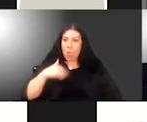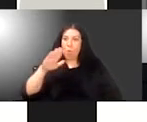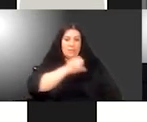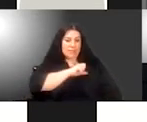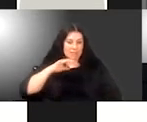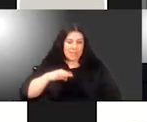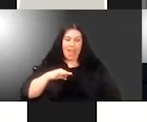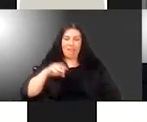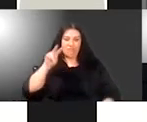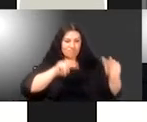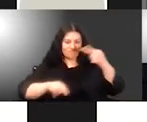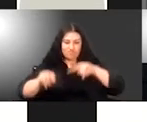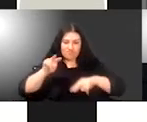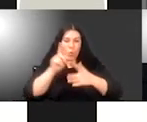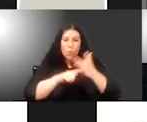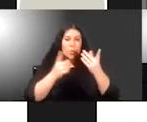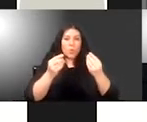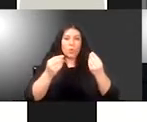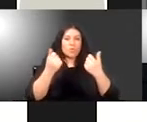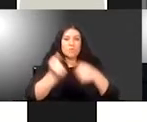And that we need to be working within various communities to make sure that the work that we are doing is inclusive of these different populations of people.